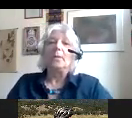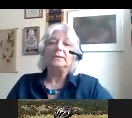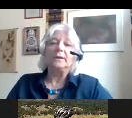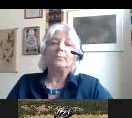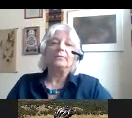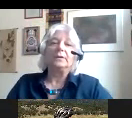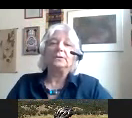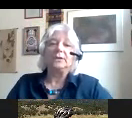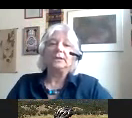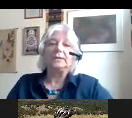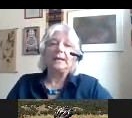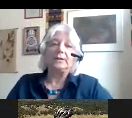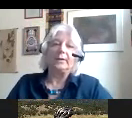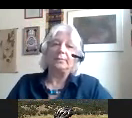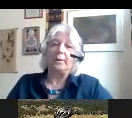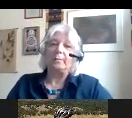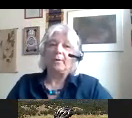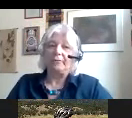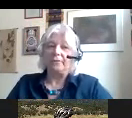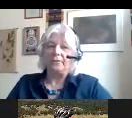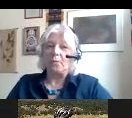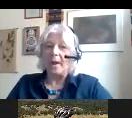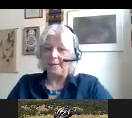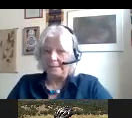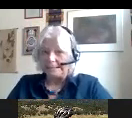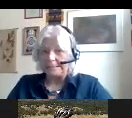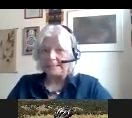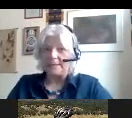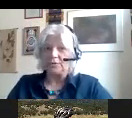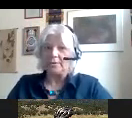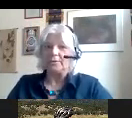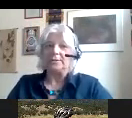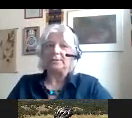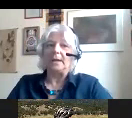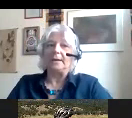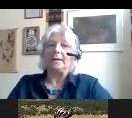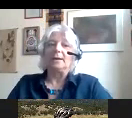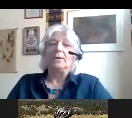white skin privilege is a transparent preference for whiteness that saturates our society.